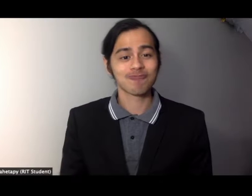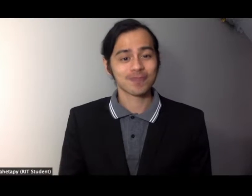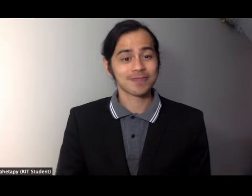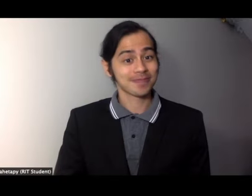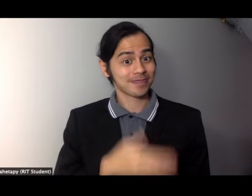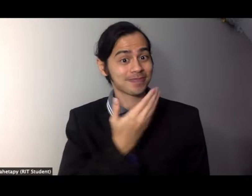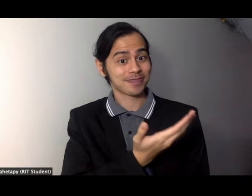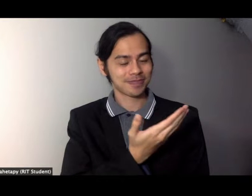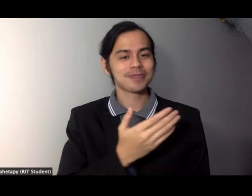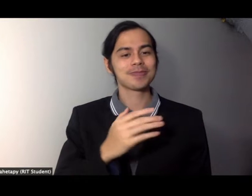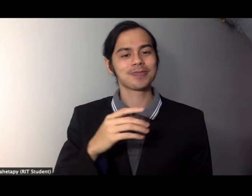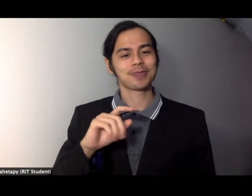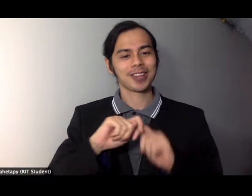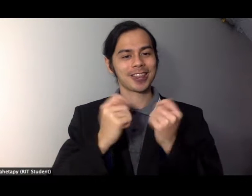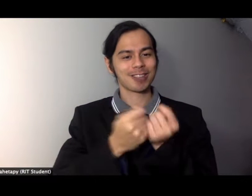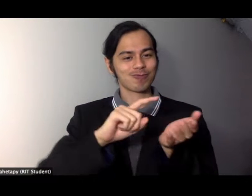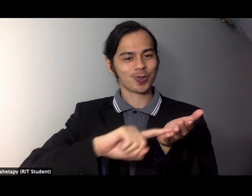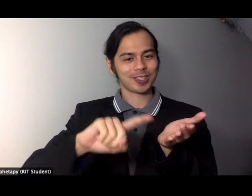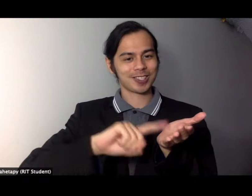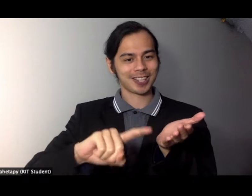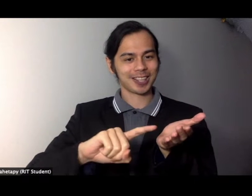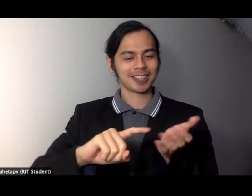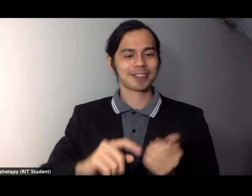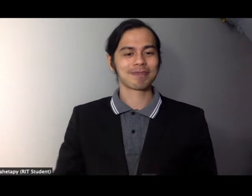This slide is a team of the research project.